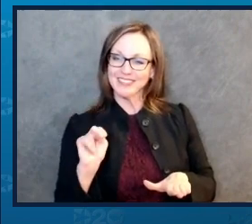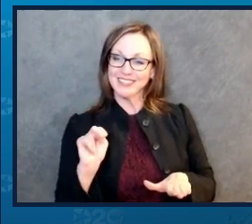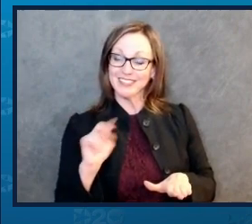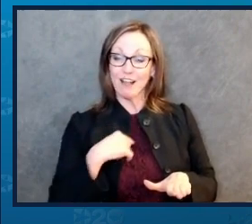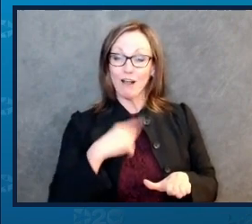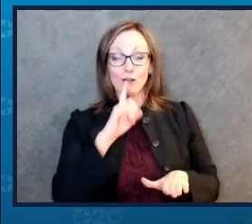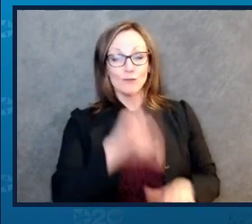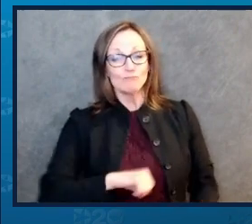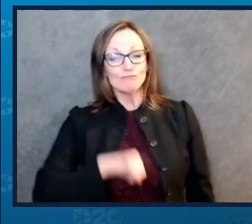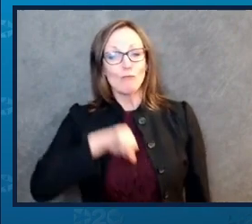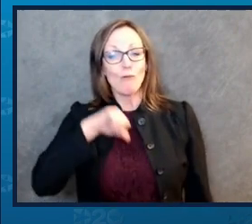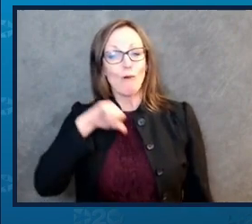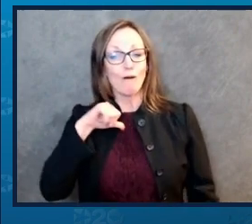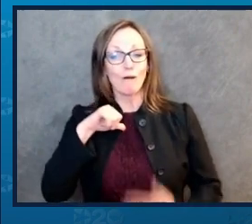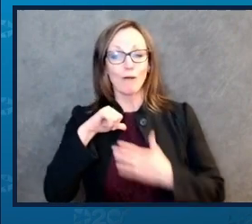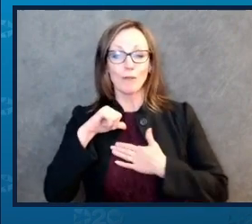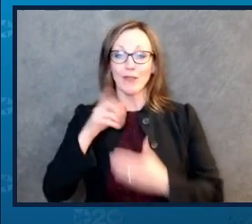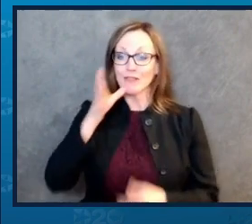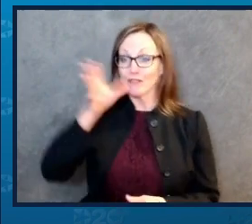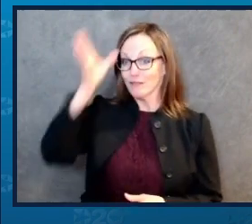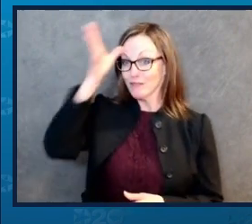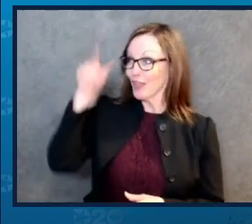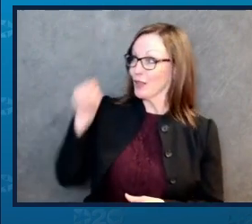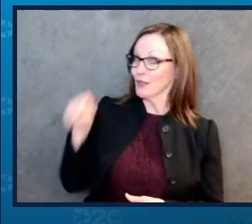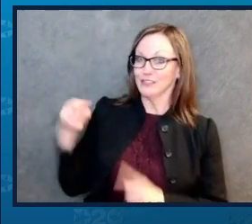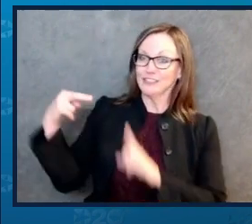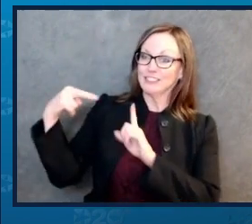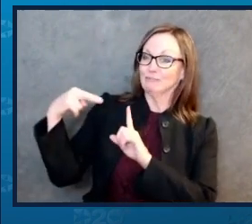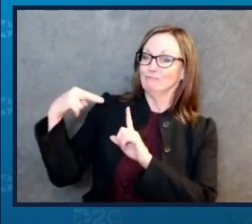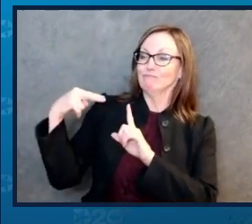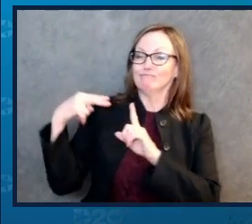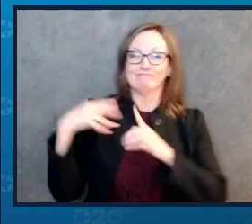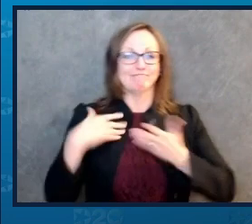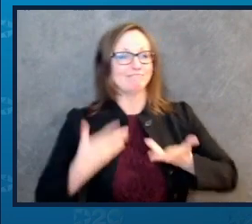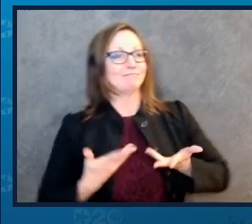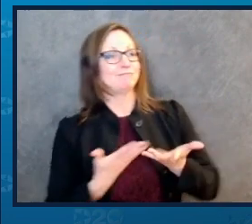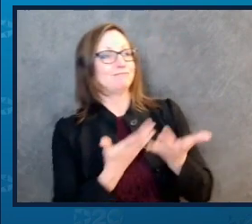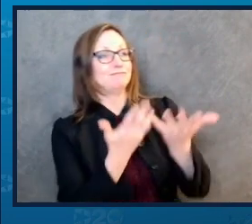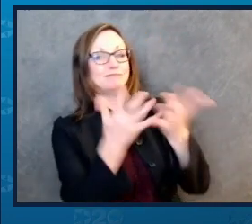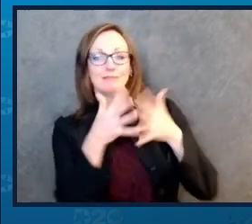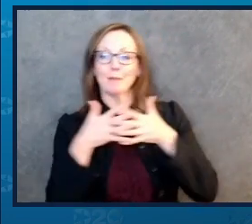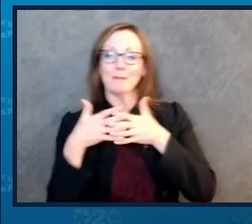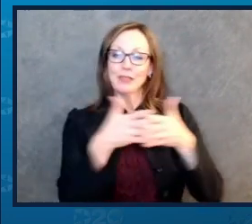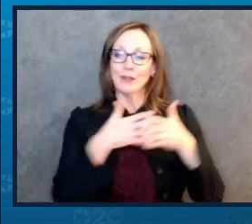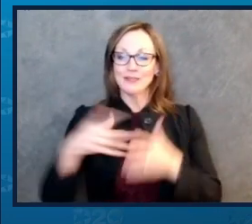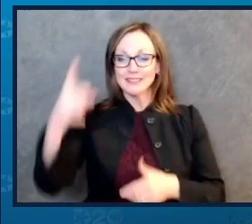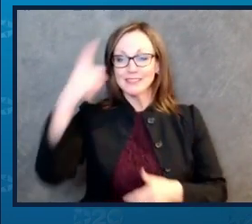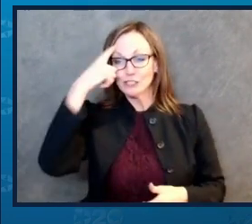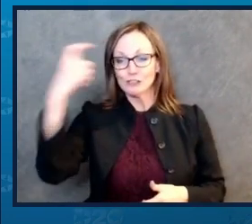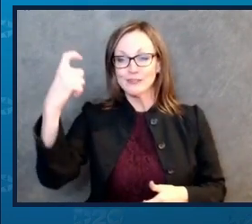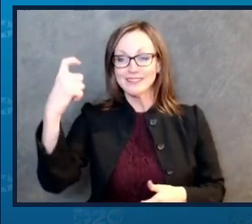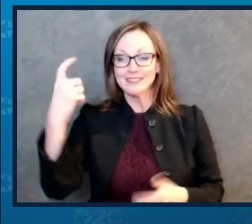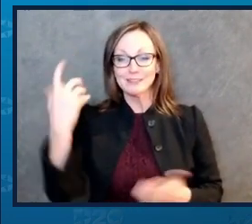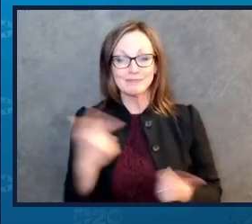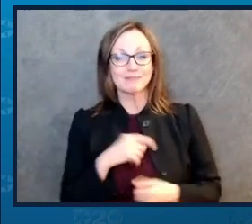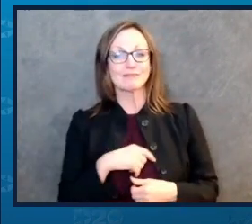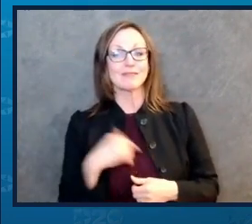ACHIEVED THEIR AMERICAN DREAM BECAUSE THE DAUGHTER OF TWO BLUE COLLAR IMMIGRANTS WOULD MAKE